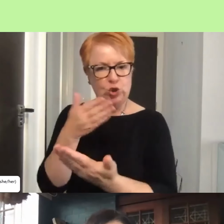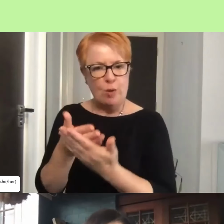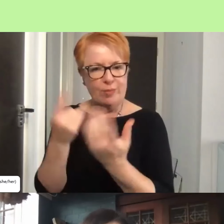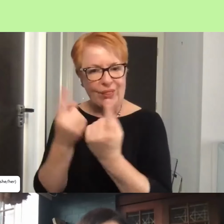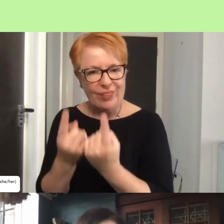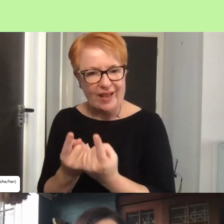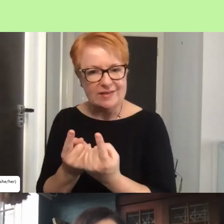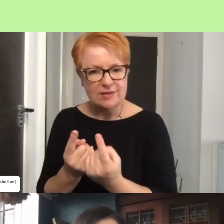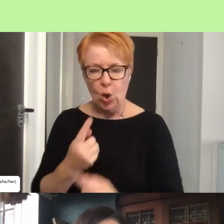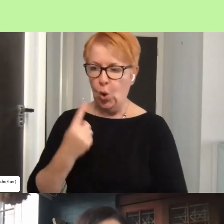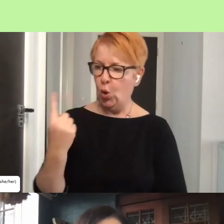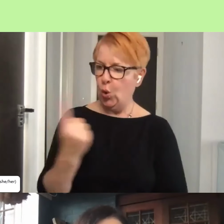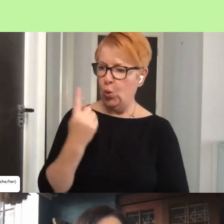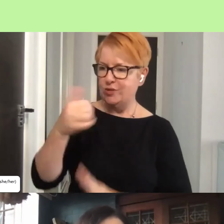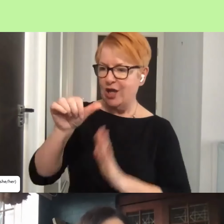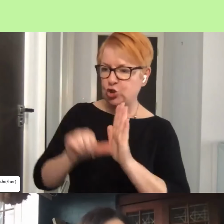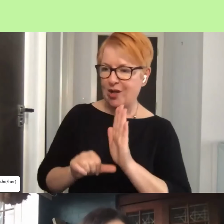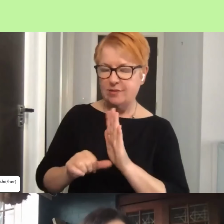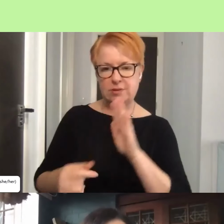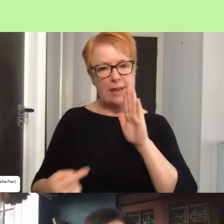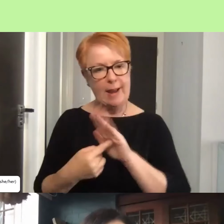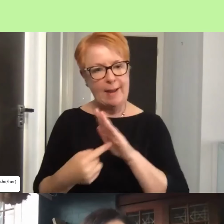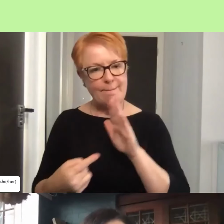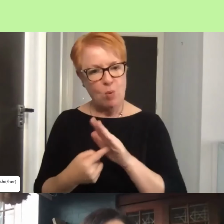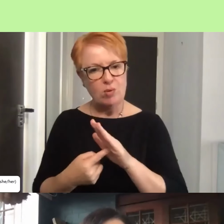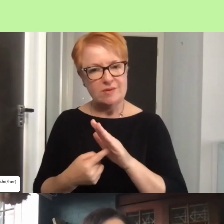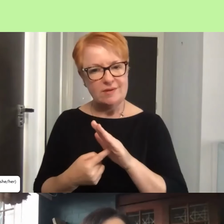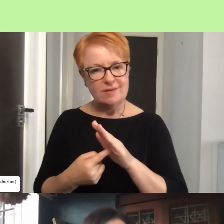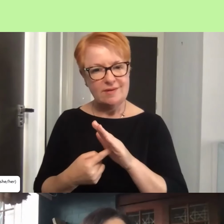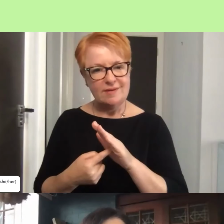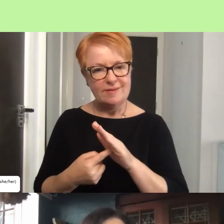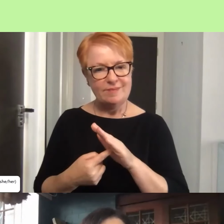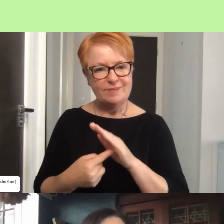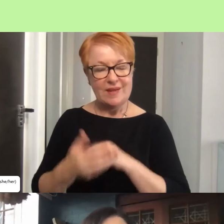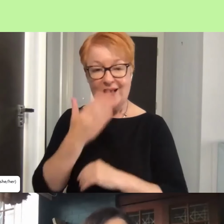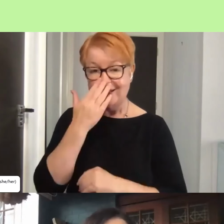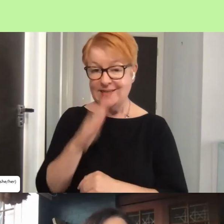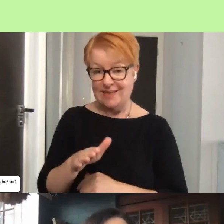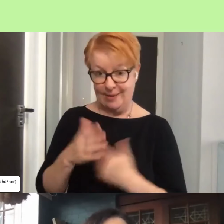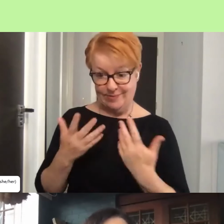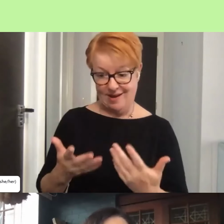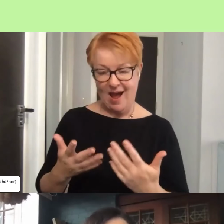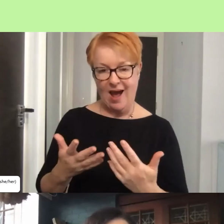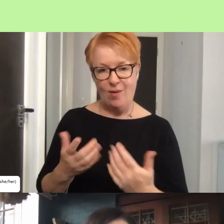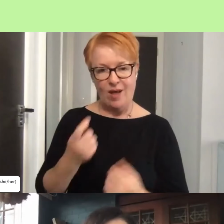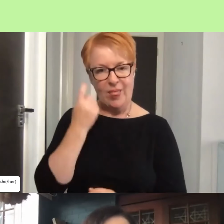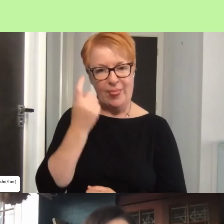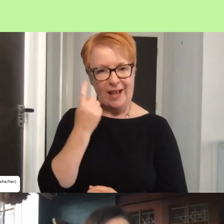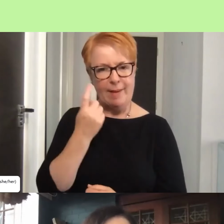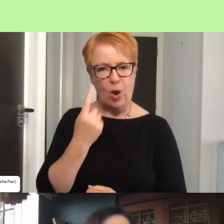perspectives are important. It seems really important to thinking about whose attention is being paid to what right?